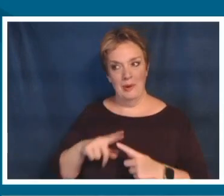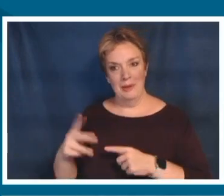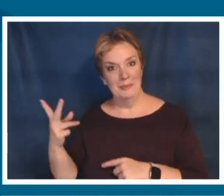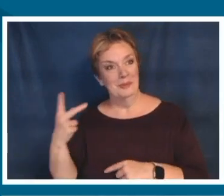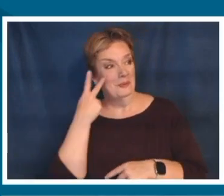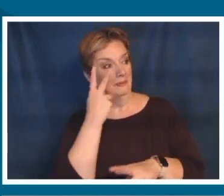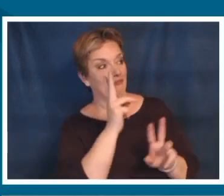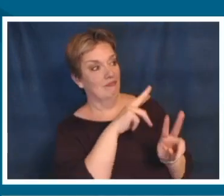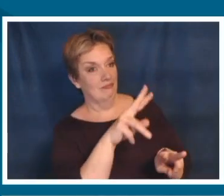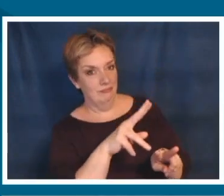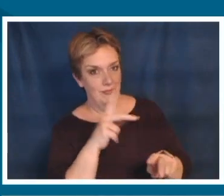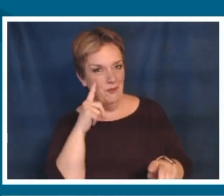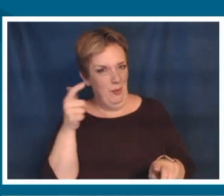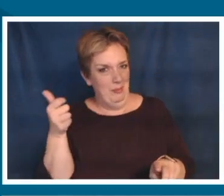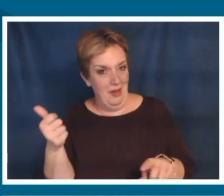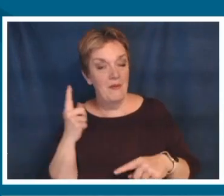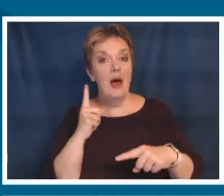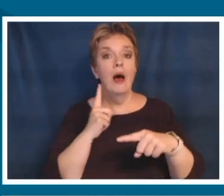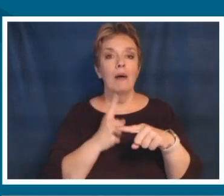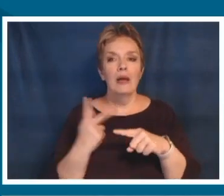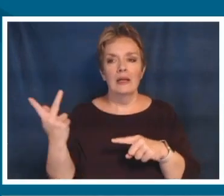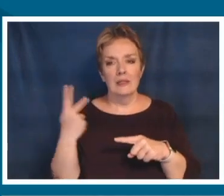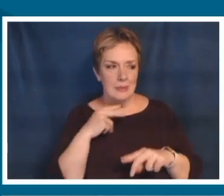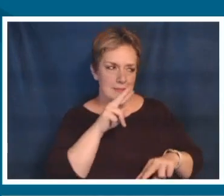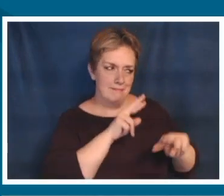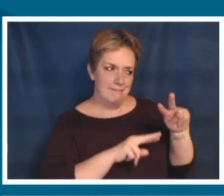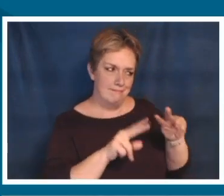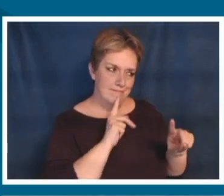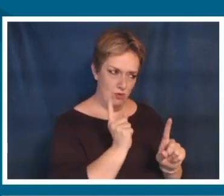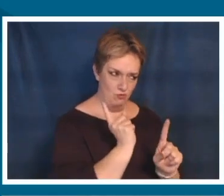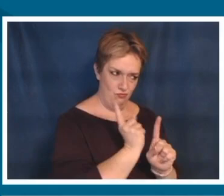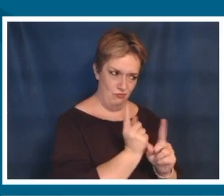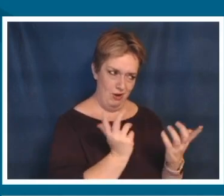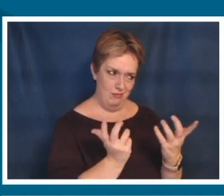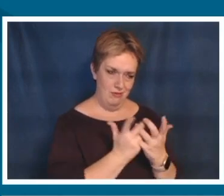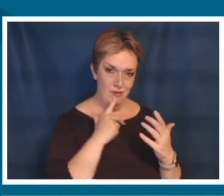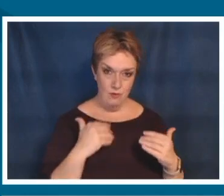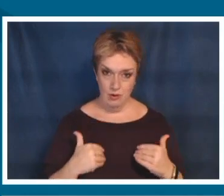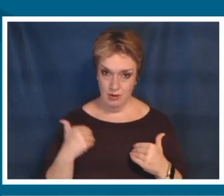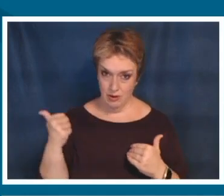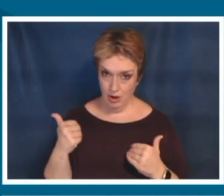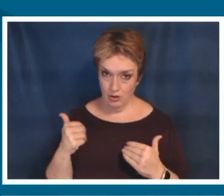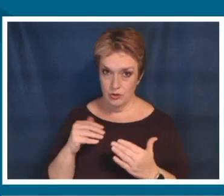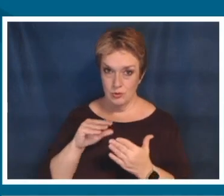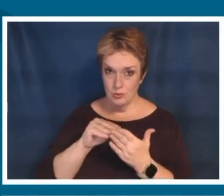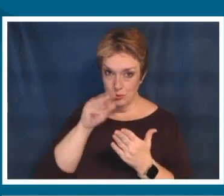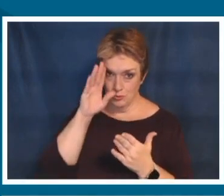place to take younger students and then i was able to go back with groups